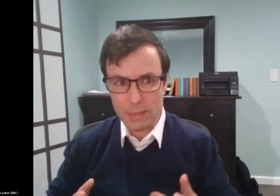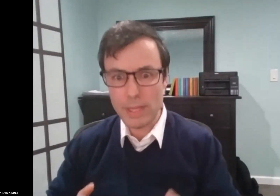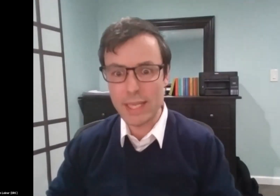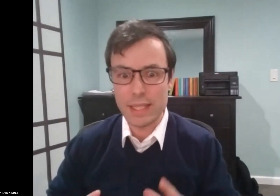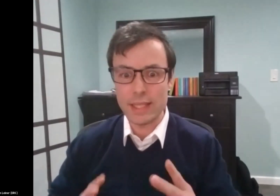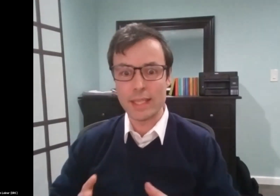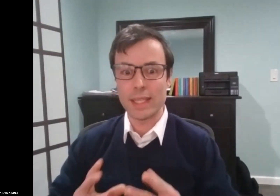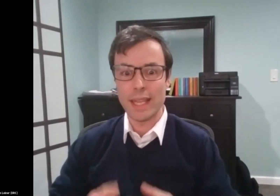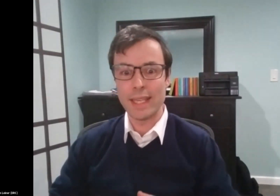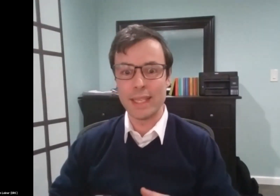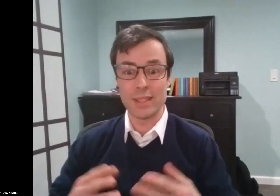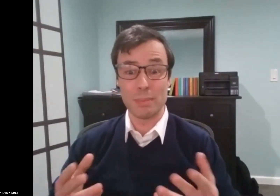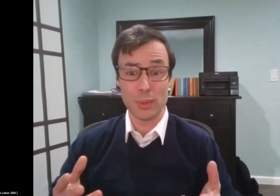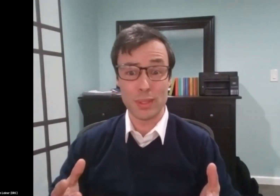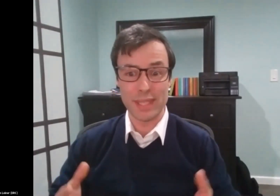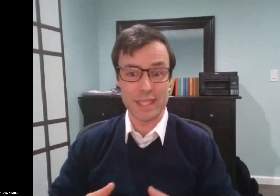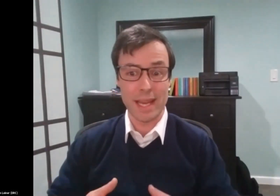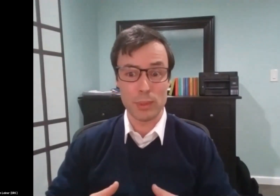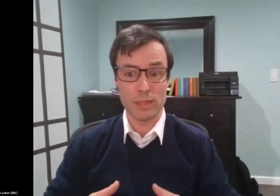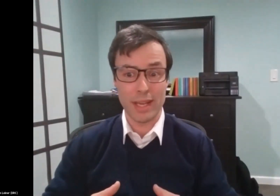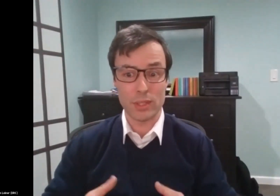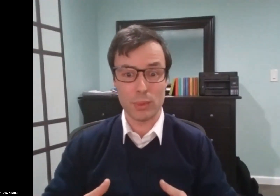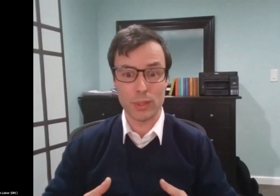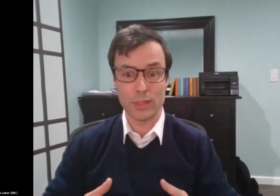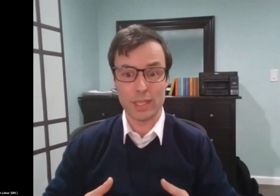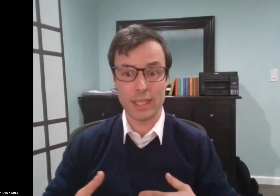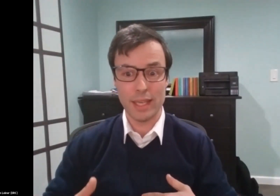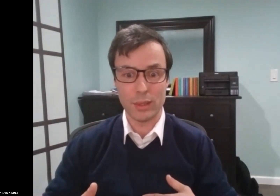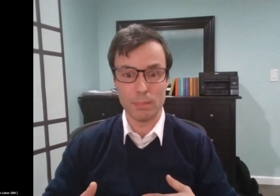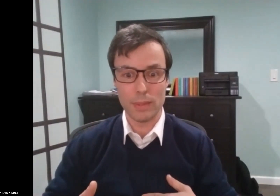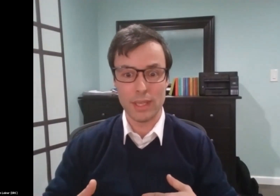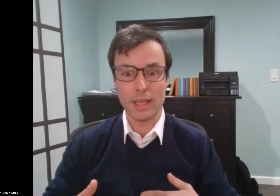this issue. And the difference between visitor and